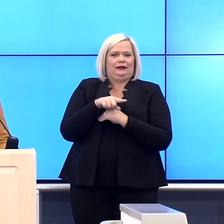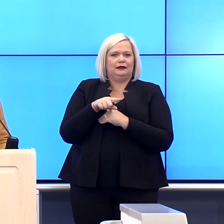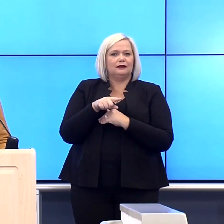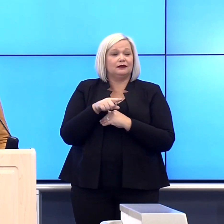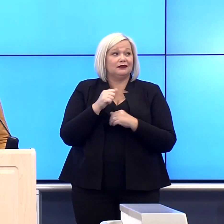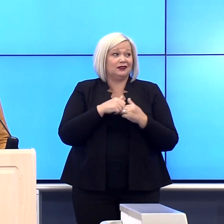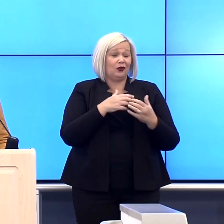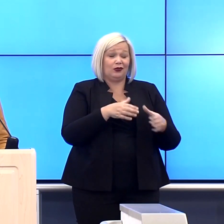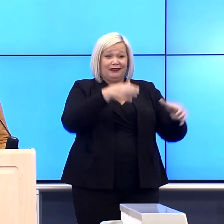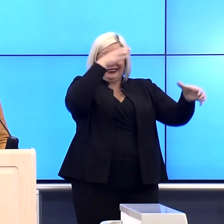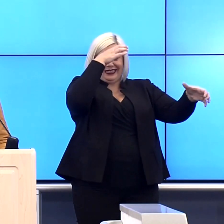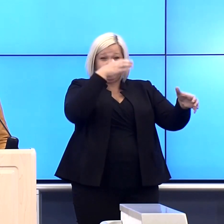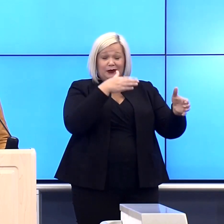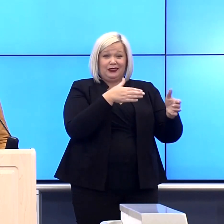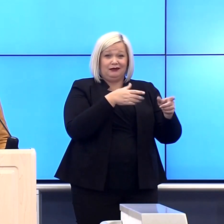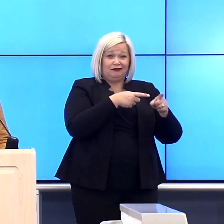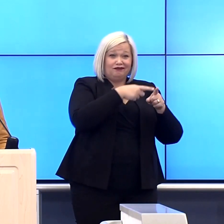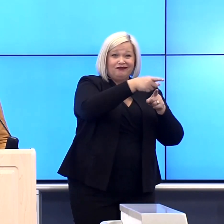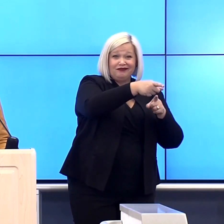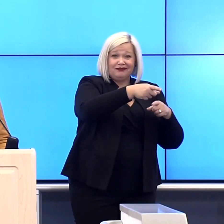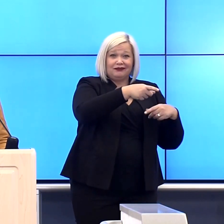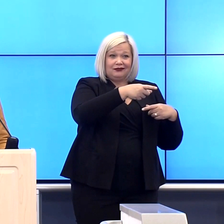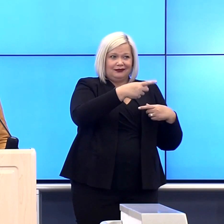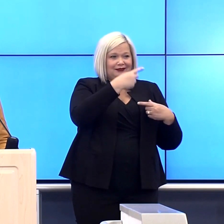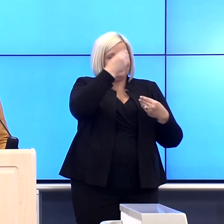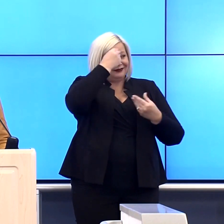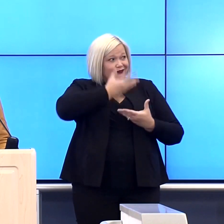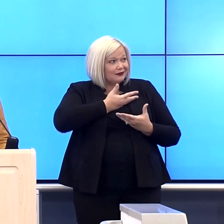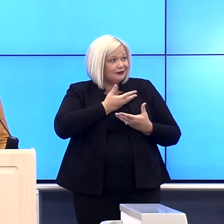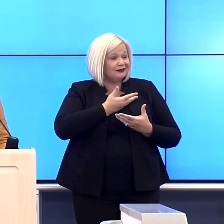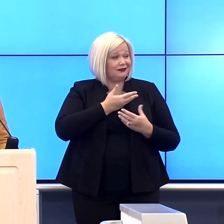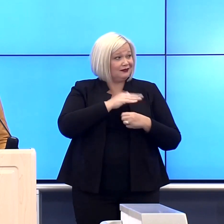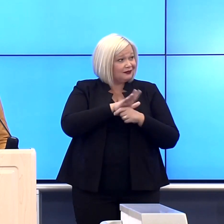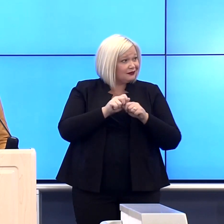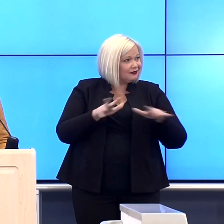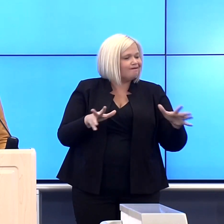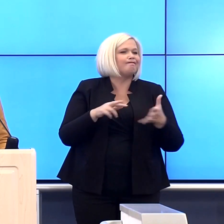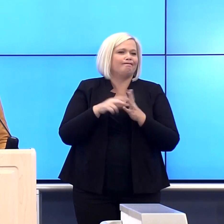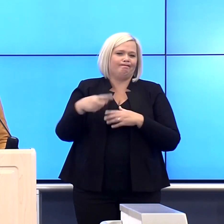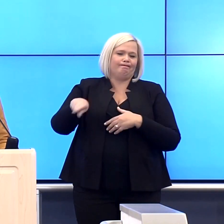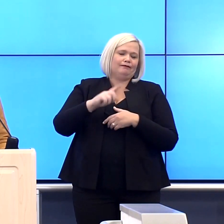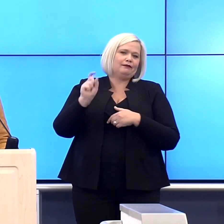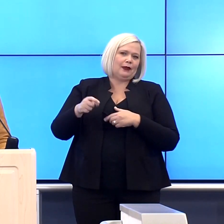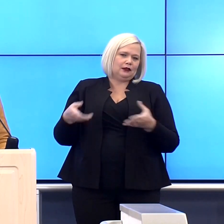ADDRESSED, FELL INTO THIS CATEGORY. CATEGORY. AND THIS IS WHAT THE EXPERTS ARE AND THIS IS WHAT THE EXPERTS ARE TELLING US ARE THE SMARTEST TELLING US ARE THE SMARTEST THINGS WE CAN DO, WITH AS MUCH